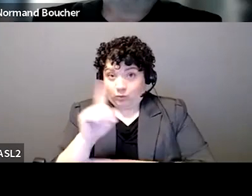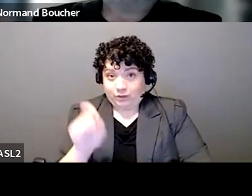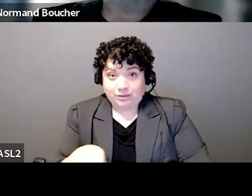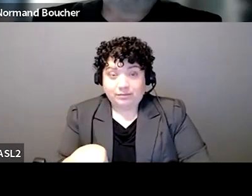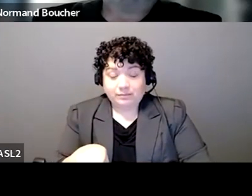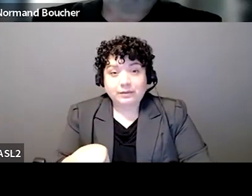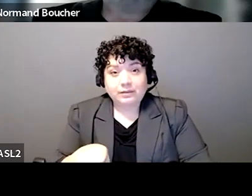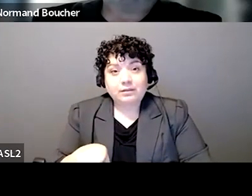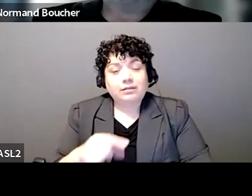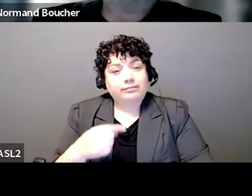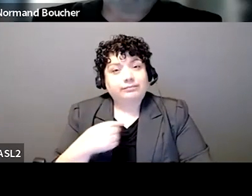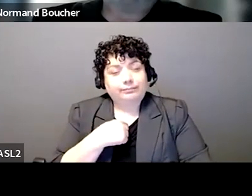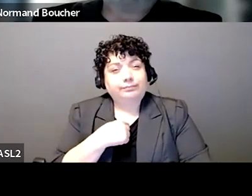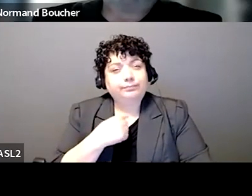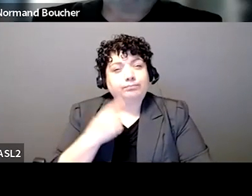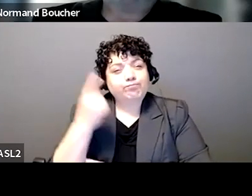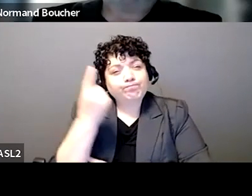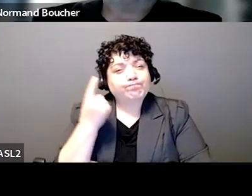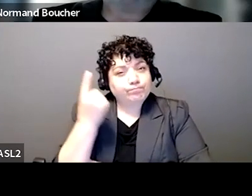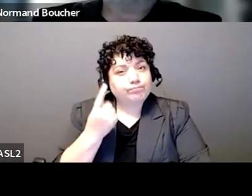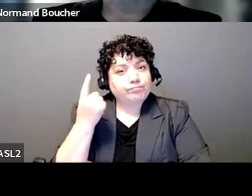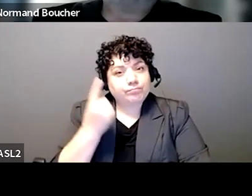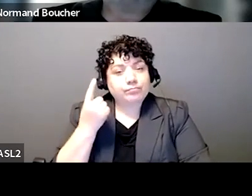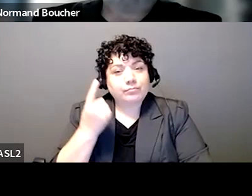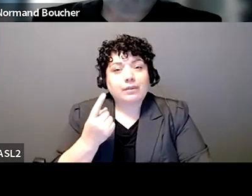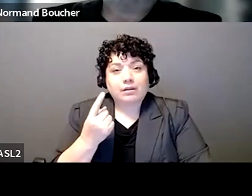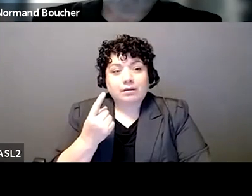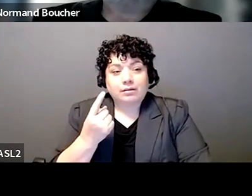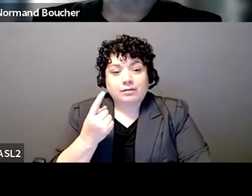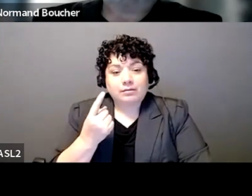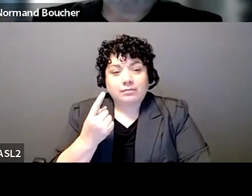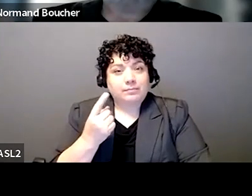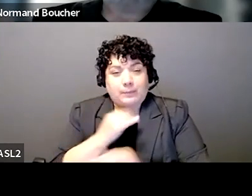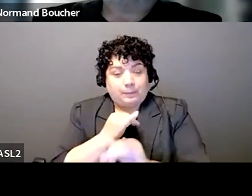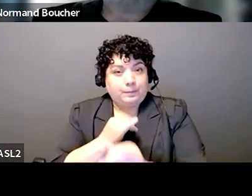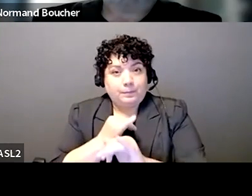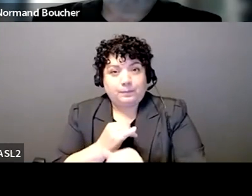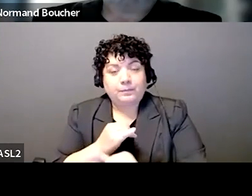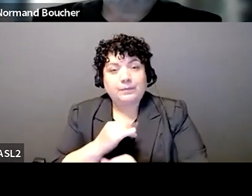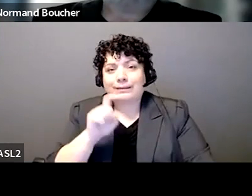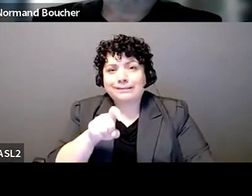that has been on my mind as well was hence the need I think for some monitoring an evaluation